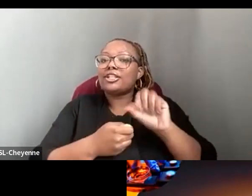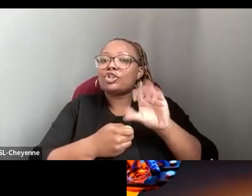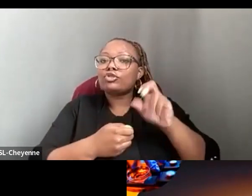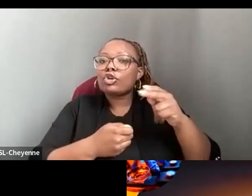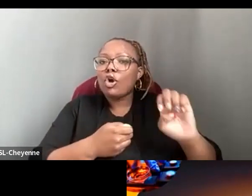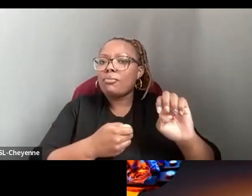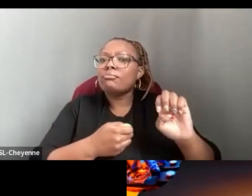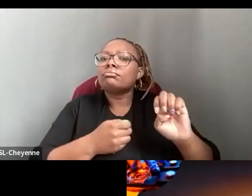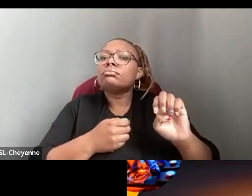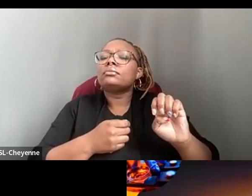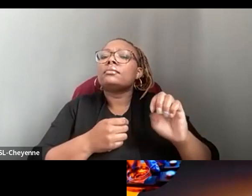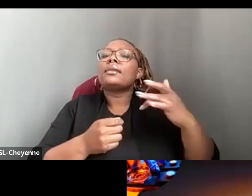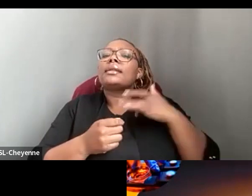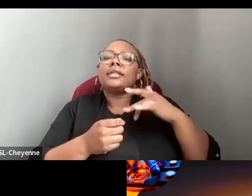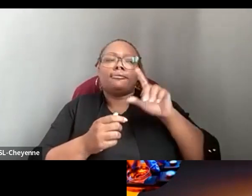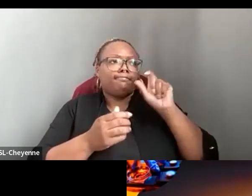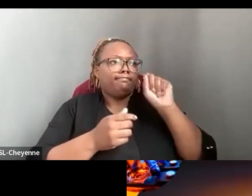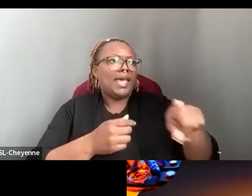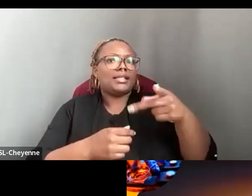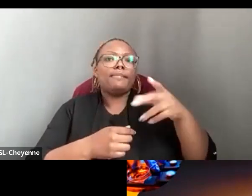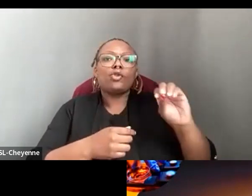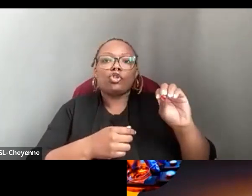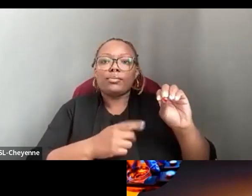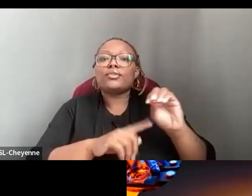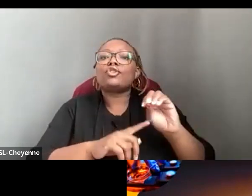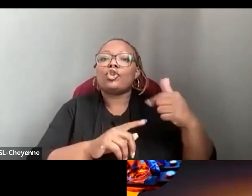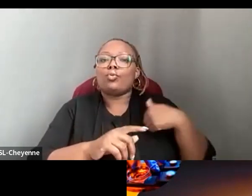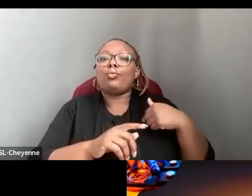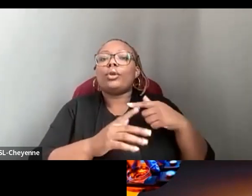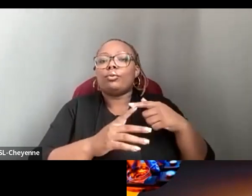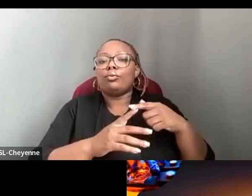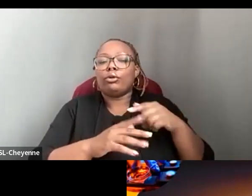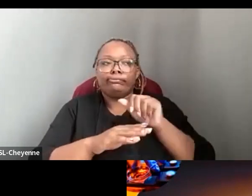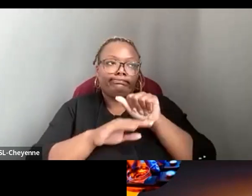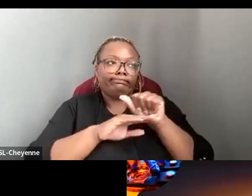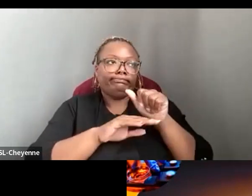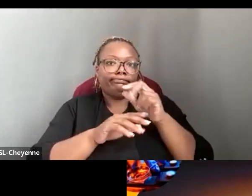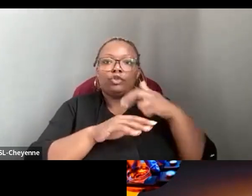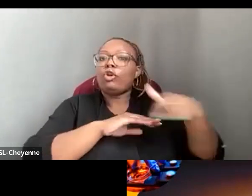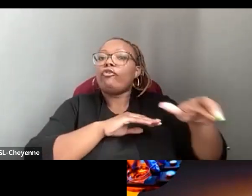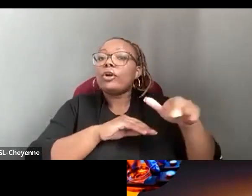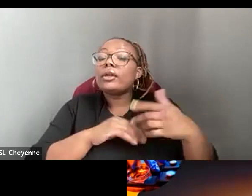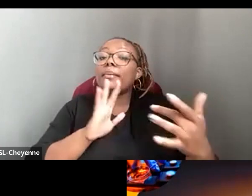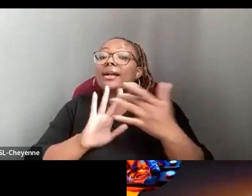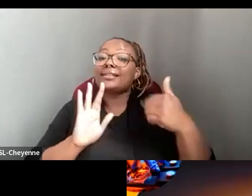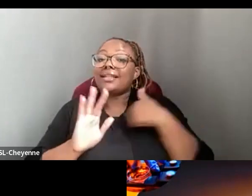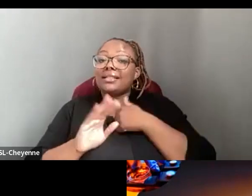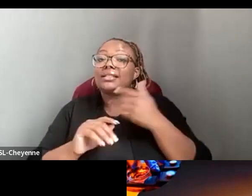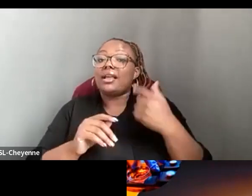those usually go to the program officers, so that's where we usually send them. But feel free to reach out to us and we will redirect you